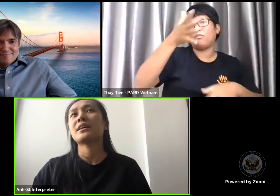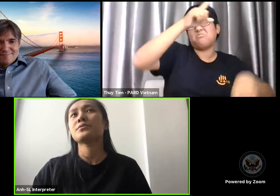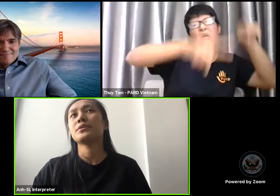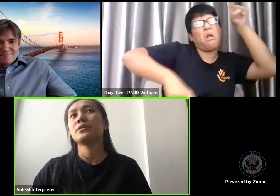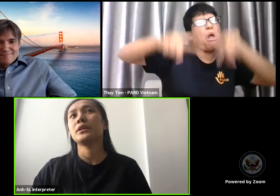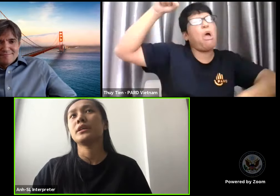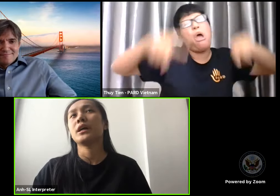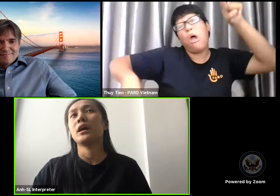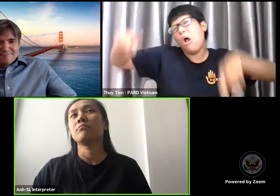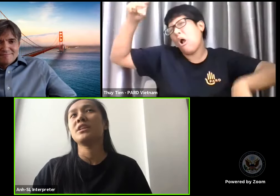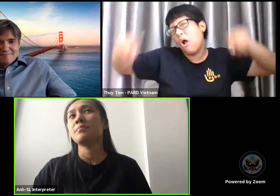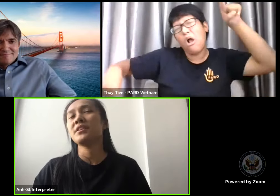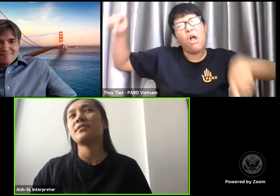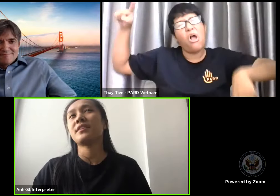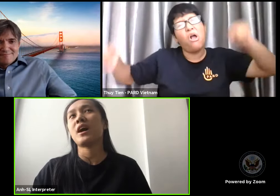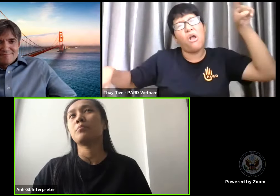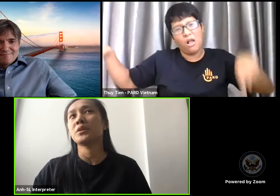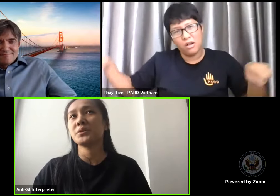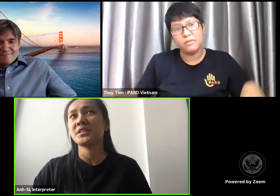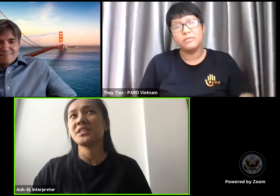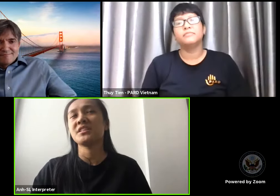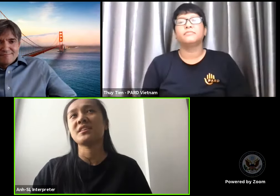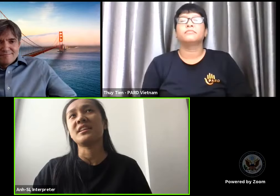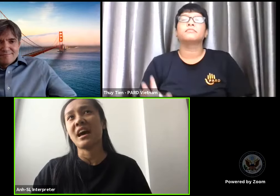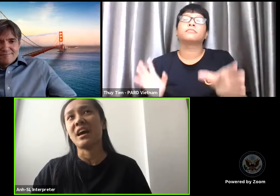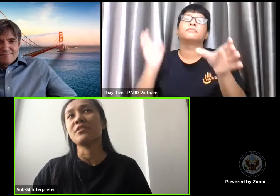and that's really limit their opportunities in life,